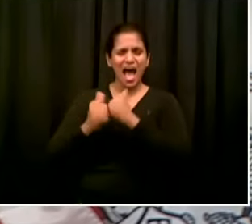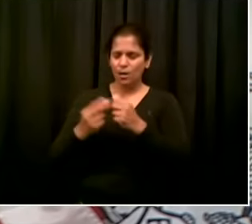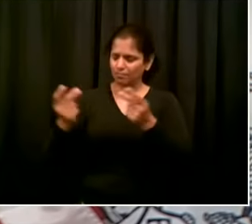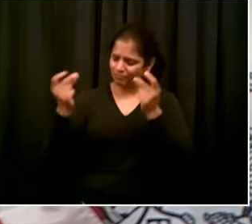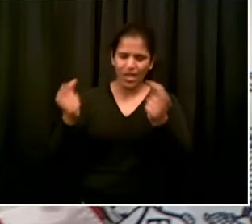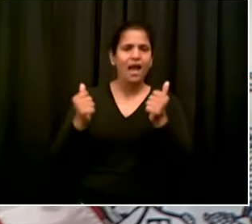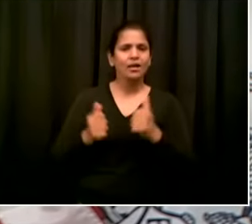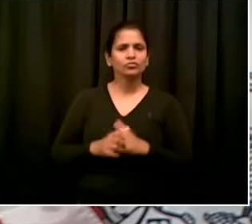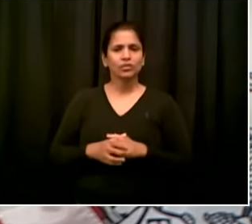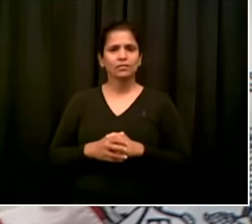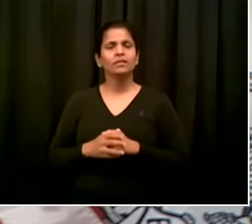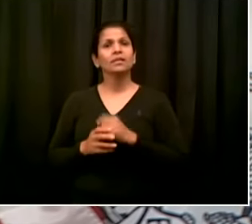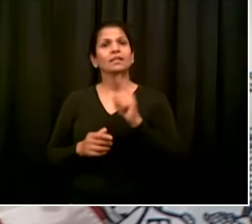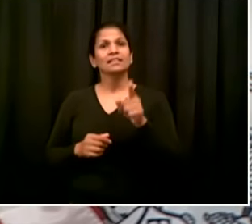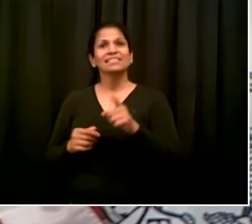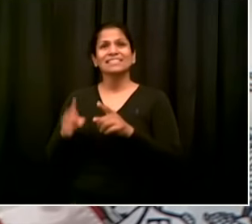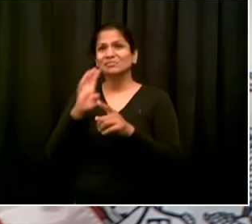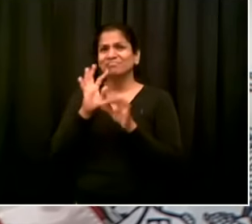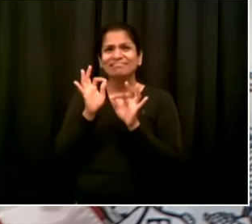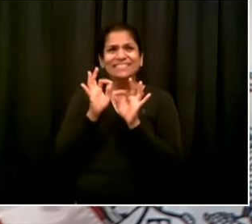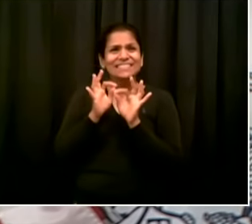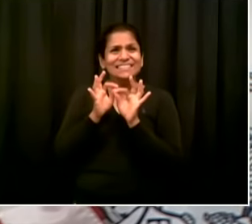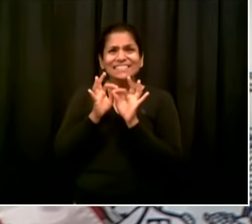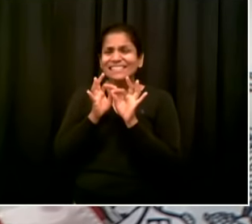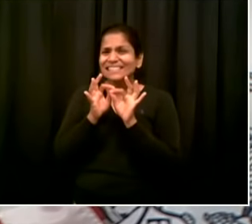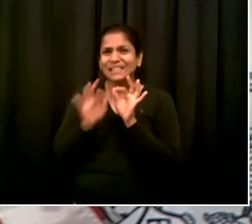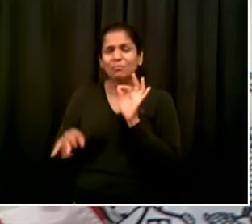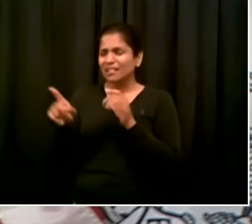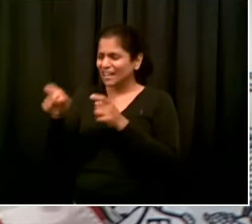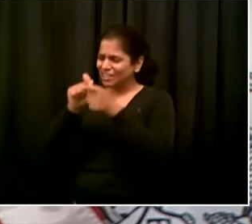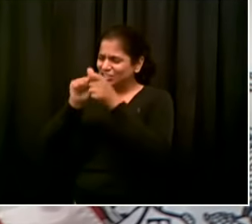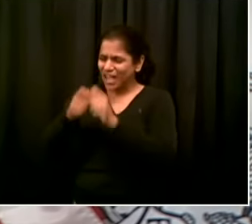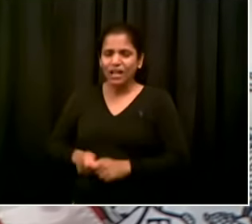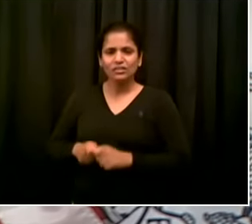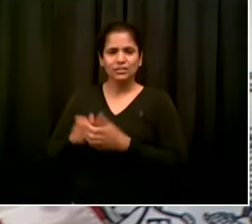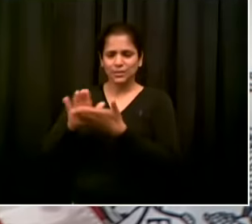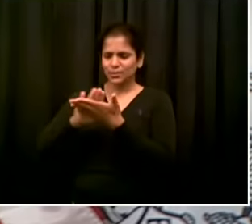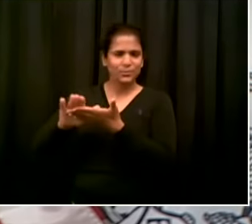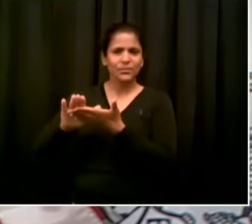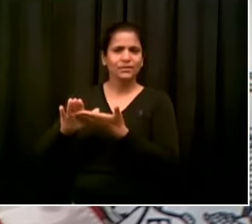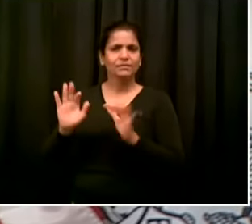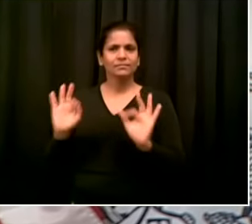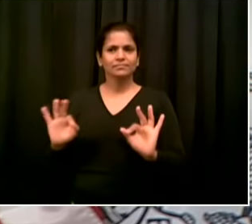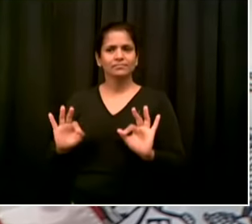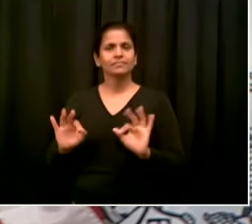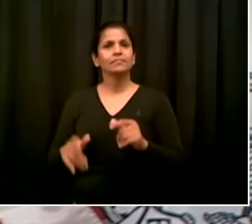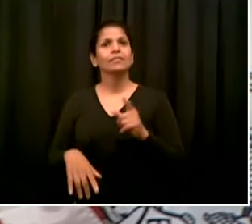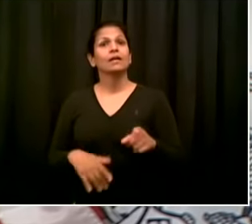WI DESTNADA. RD WE WERE TOLD THIMOS RNING